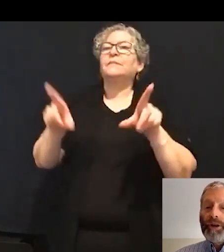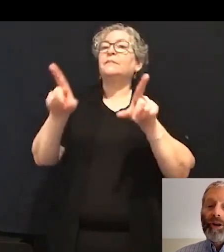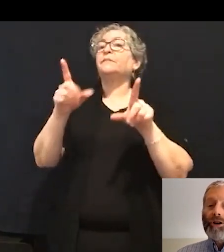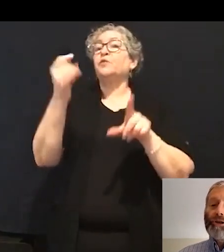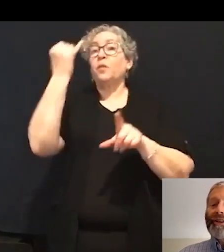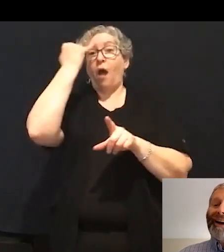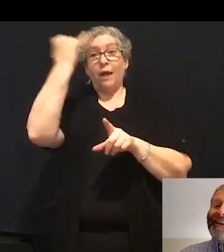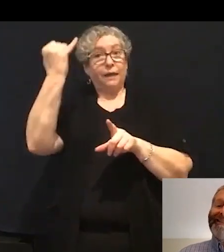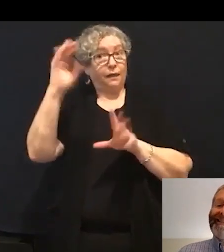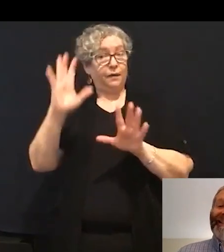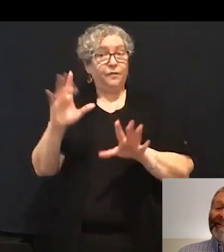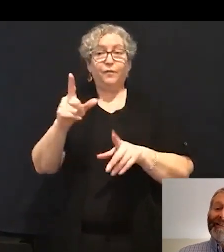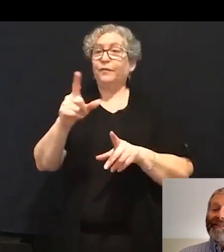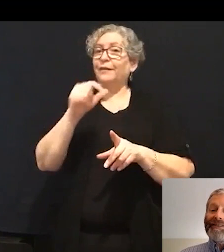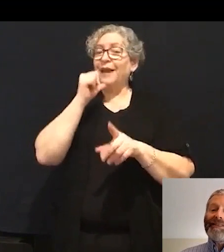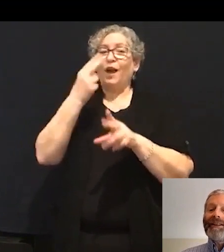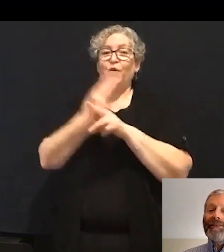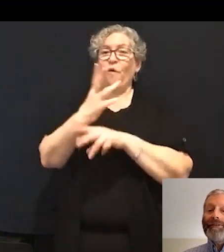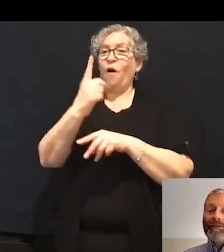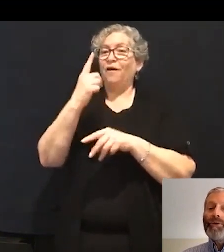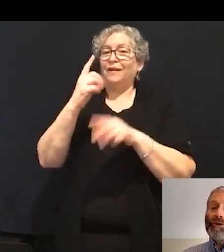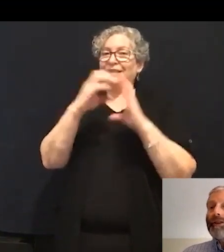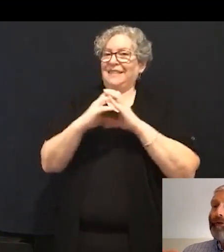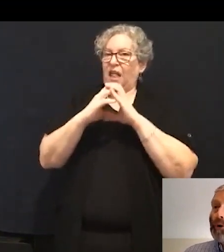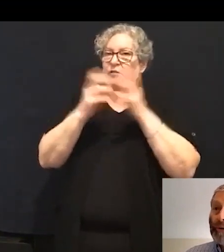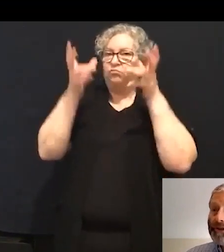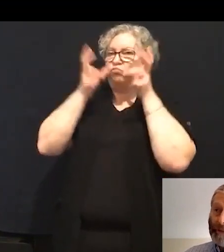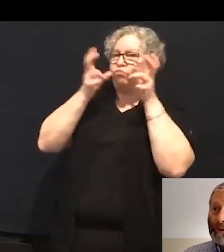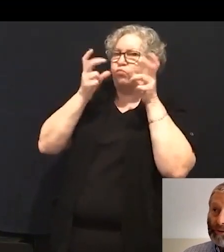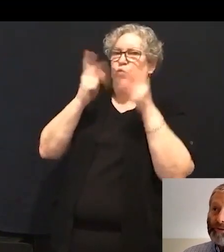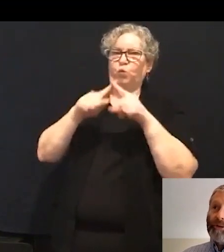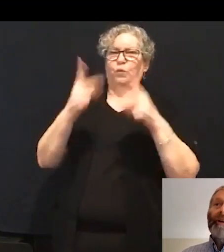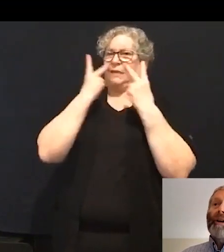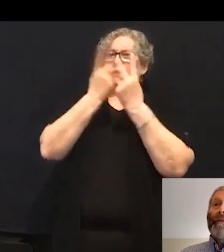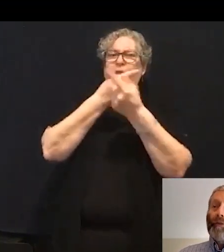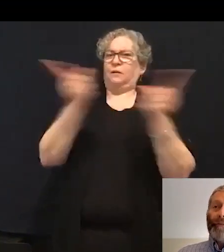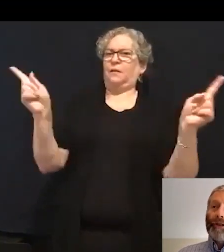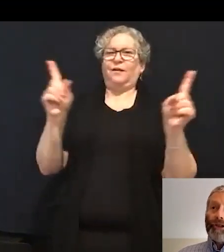So the idea is instead of using photoreceptors for vision--